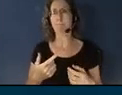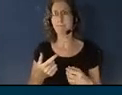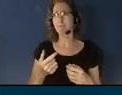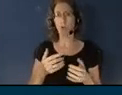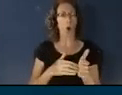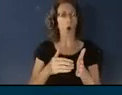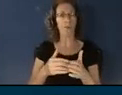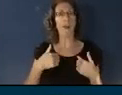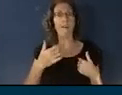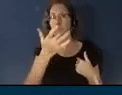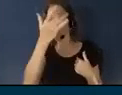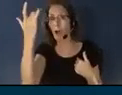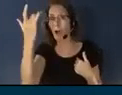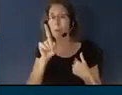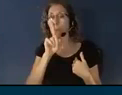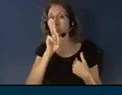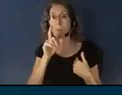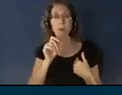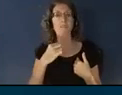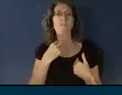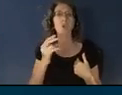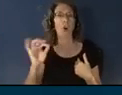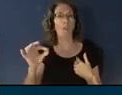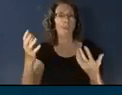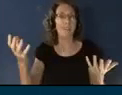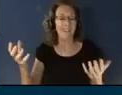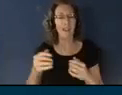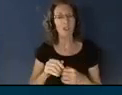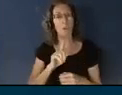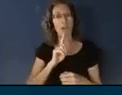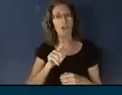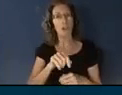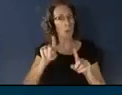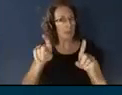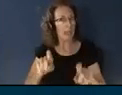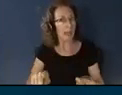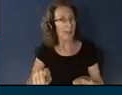I forgot that I had muted myself so just make sure that they can hear you before you start talking.